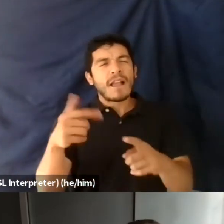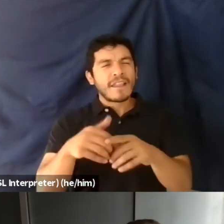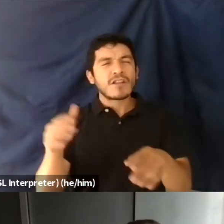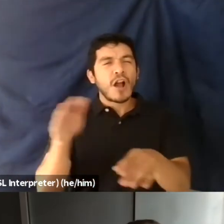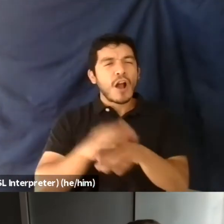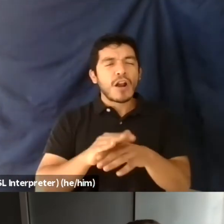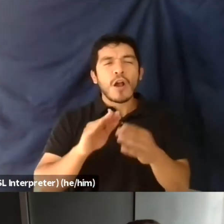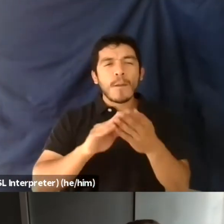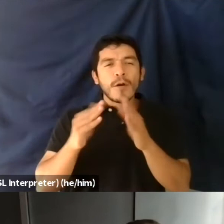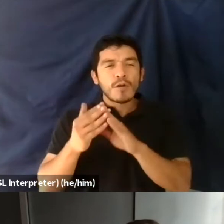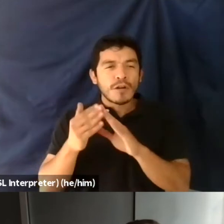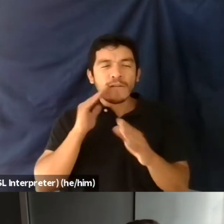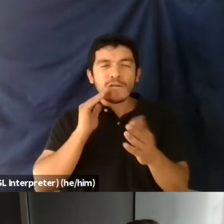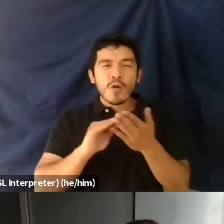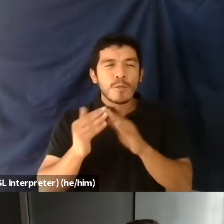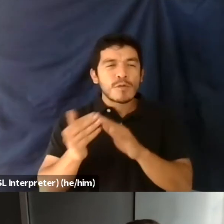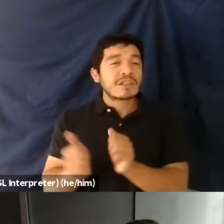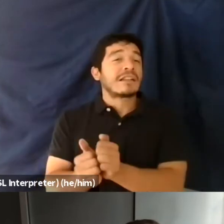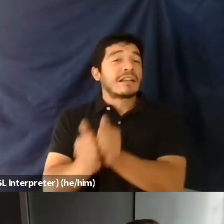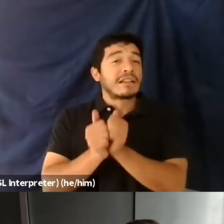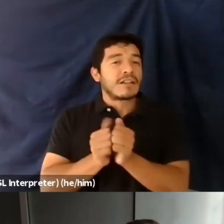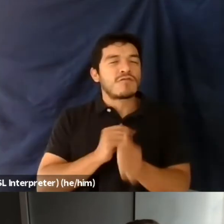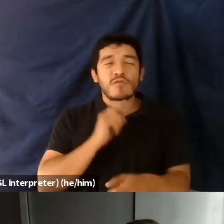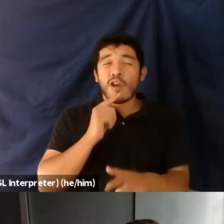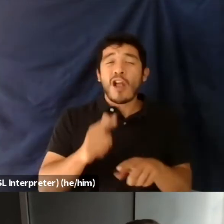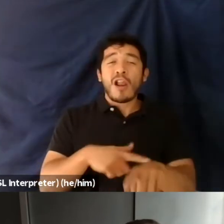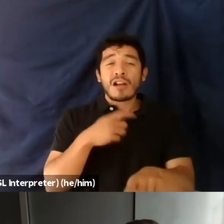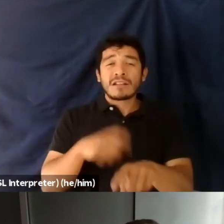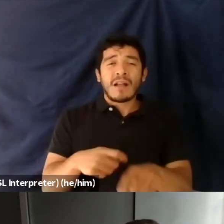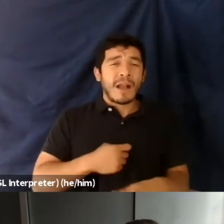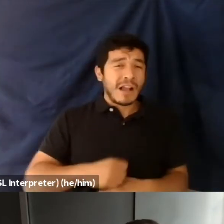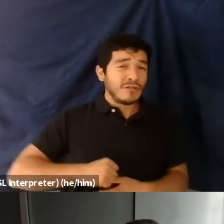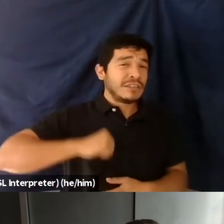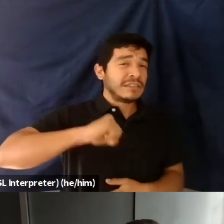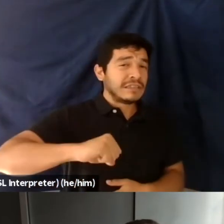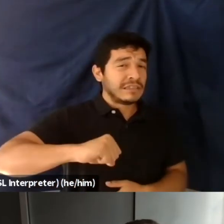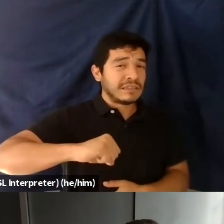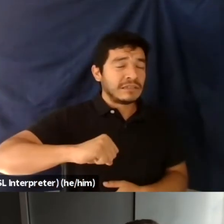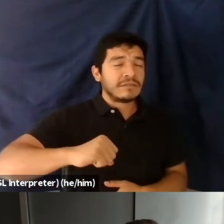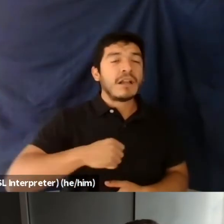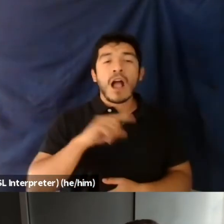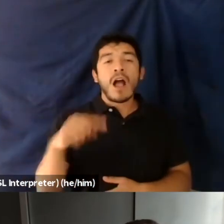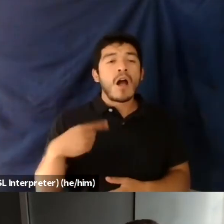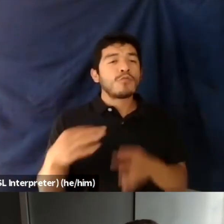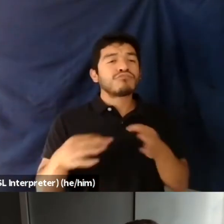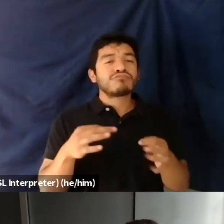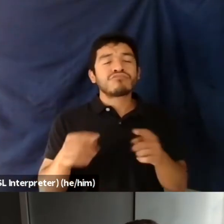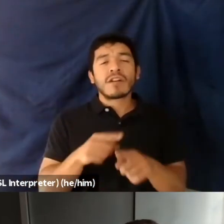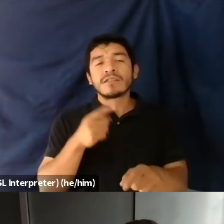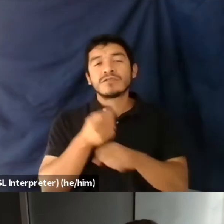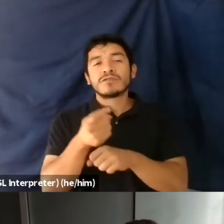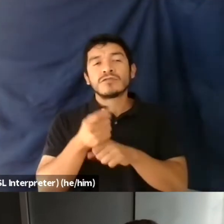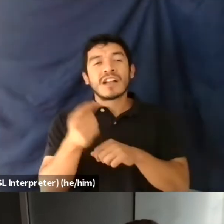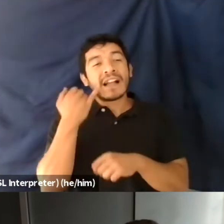So for a long time I resisted and we sort of had always said as a joke, like, well, if we can't ever get this movie distributed,